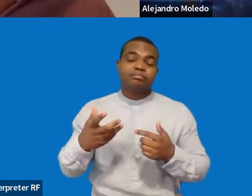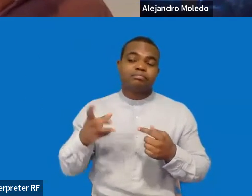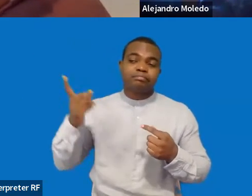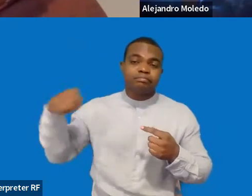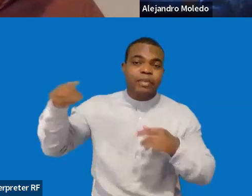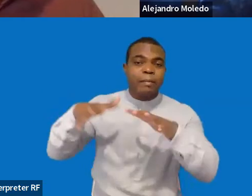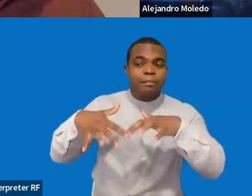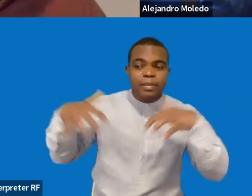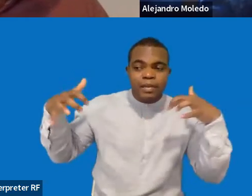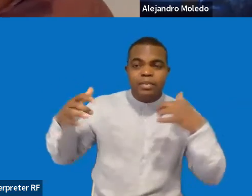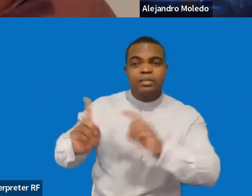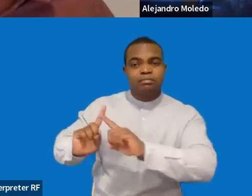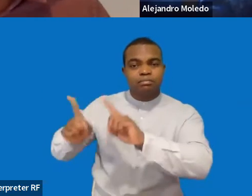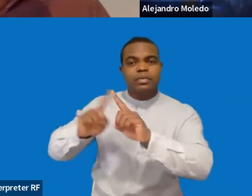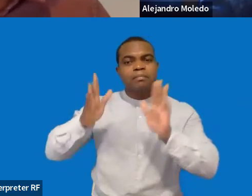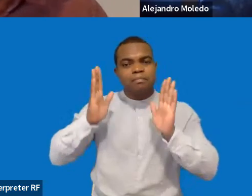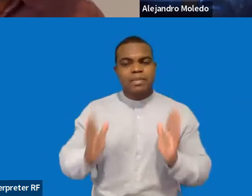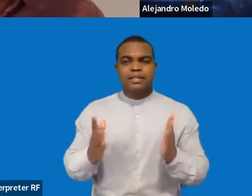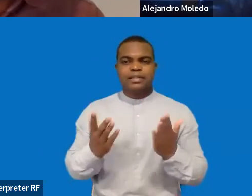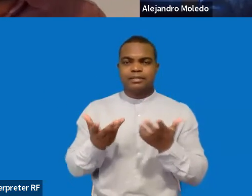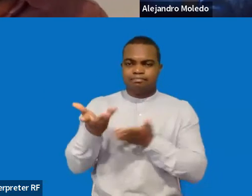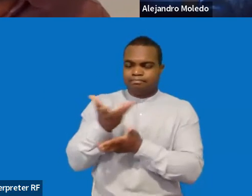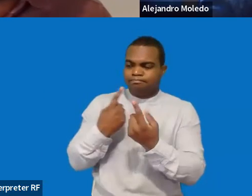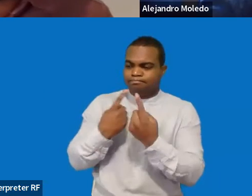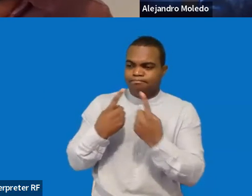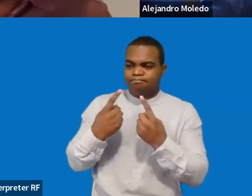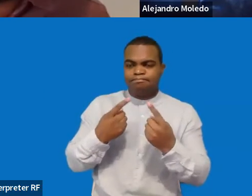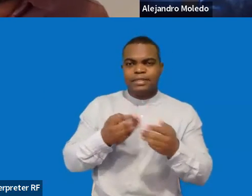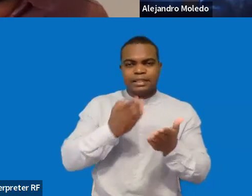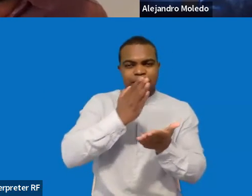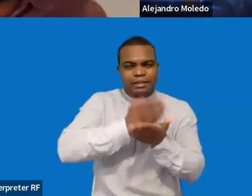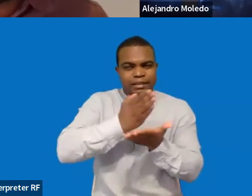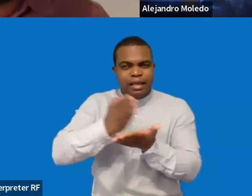And the key players, the key negotiators in each of the bodies.